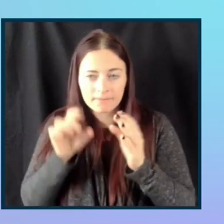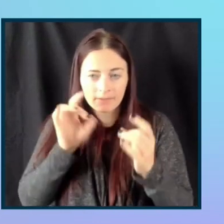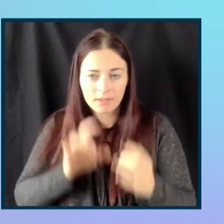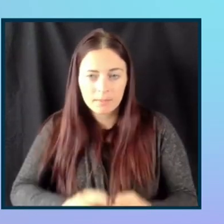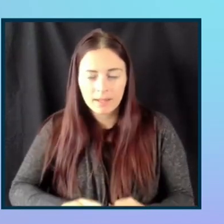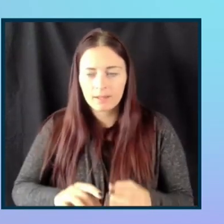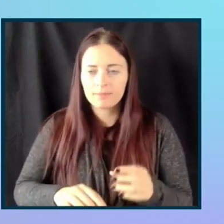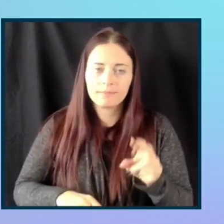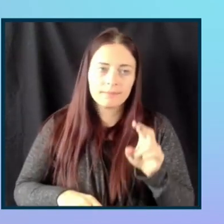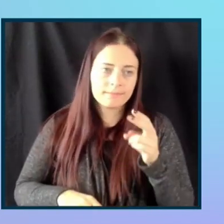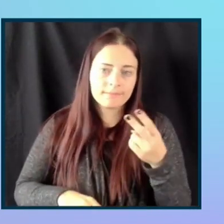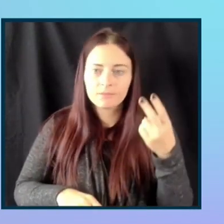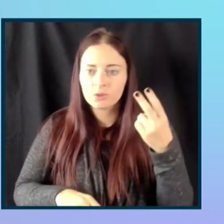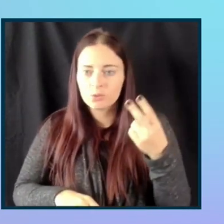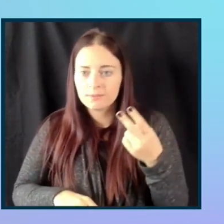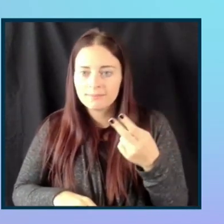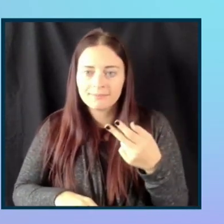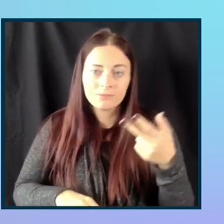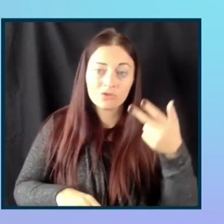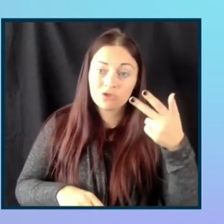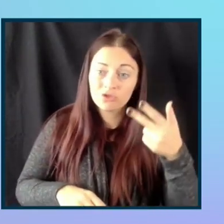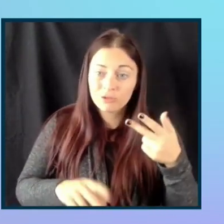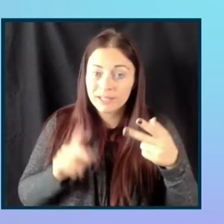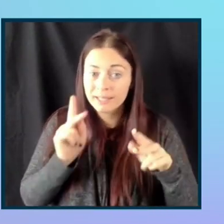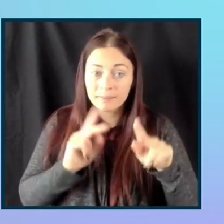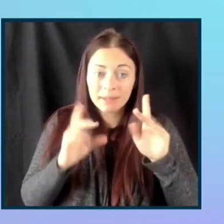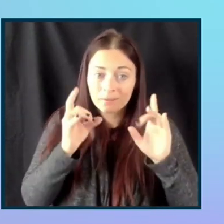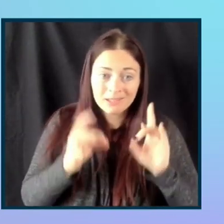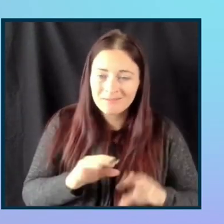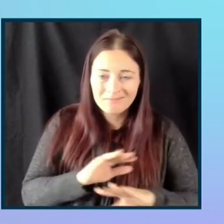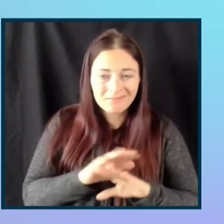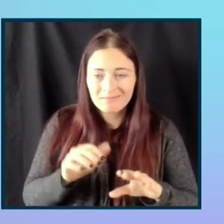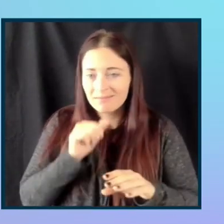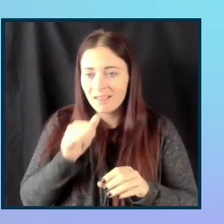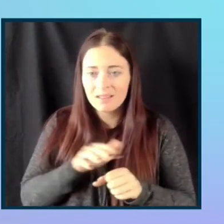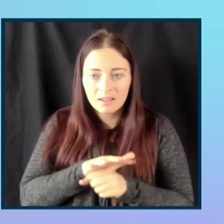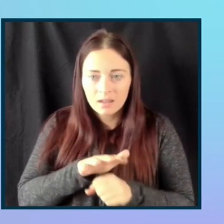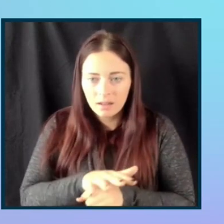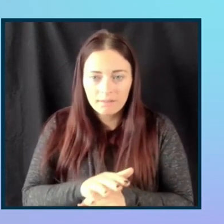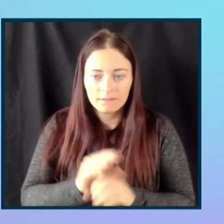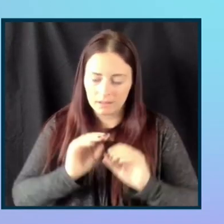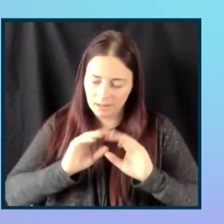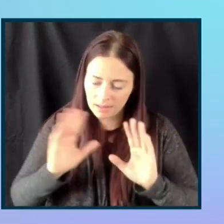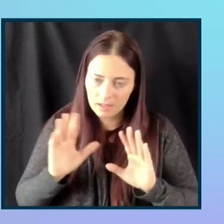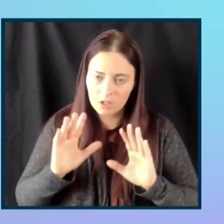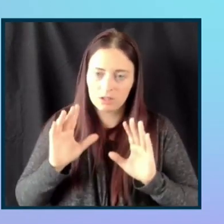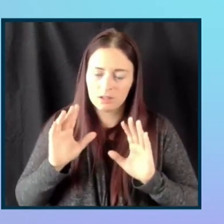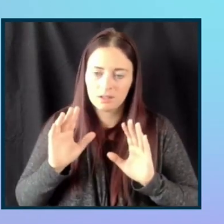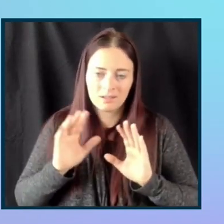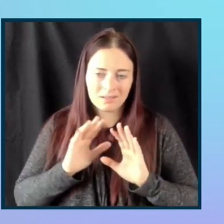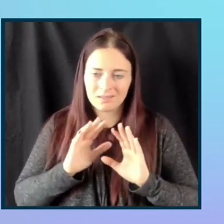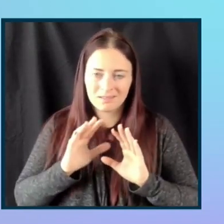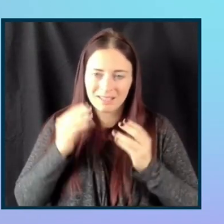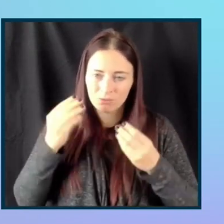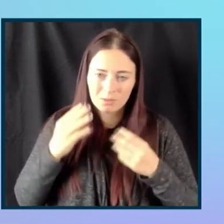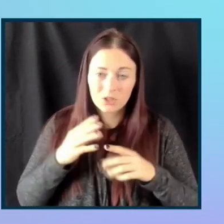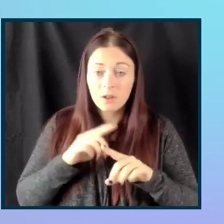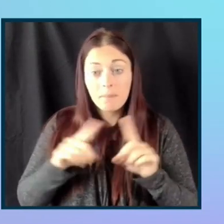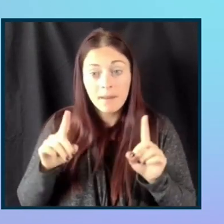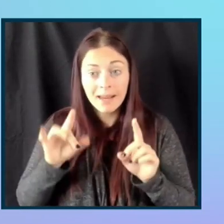is really gonna be anecdotal and nothing more. But if you can get it to kind of the 15, 20, 30 people, then you're starting to look at a place where you're getting